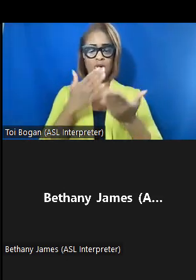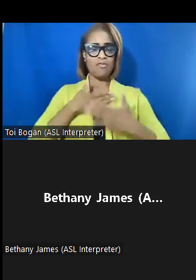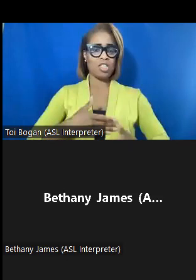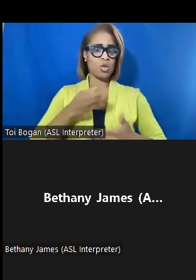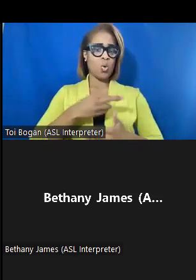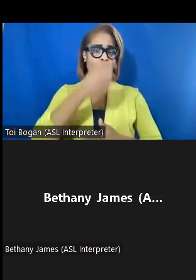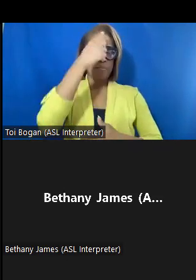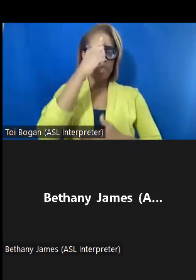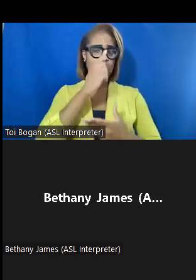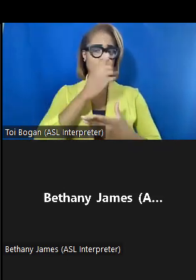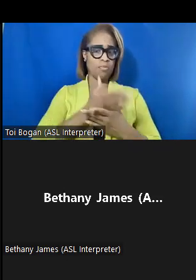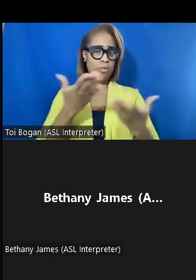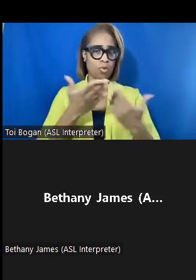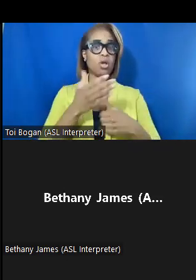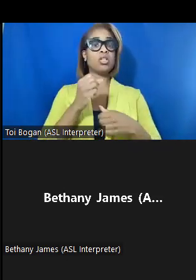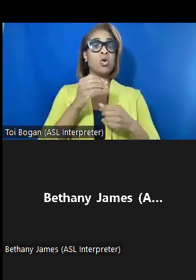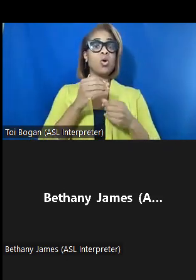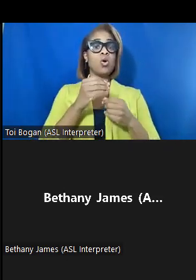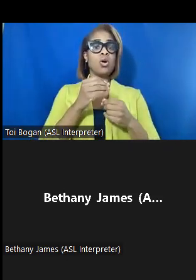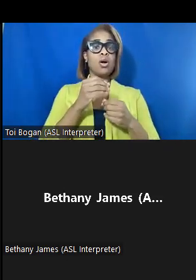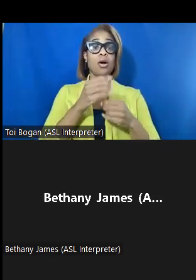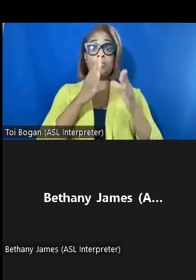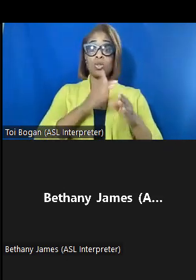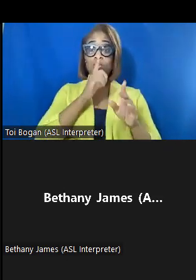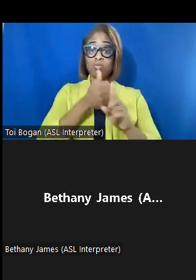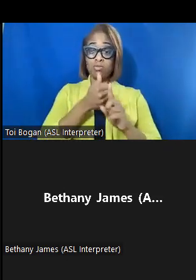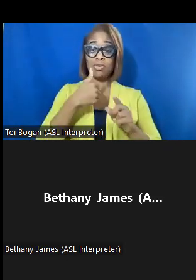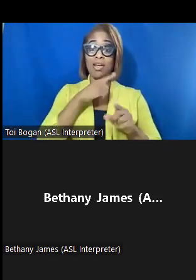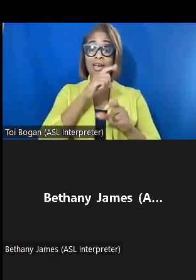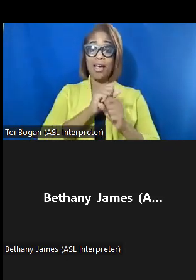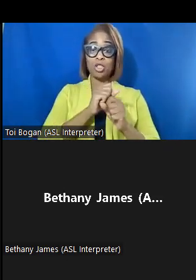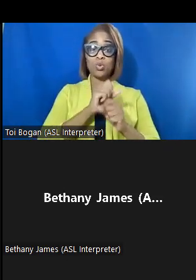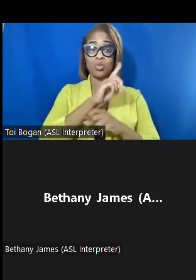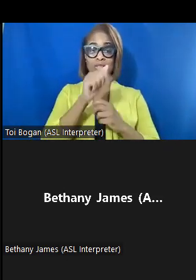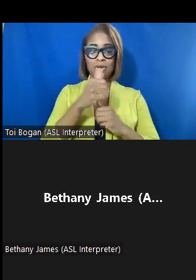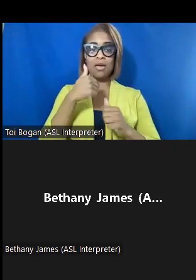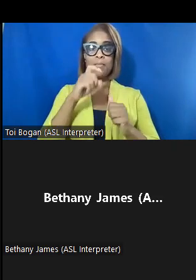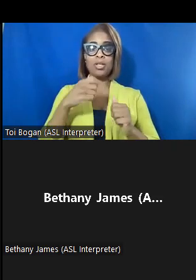So in order to be a person who has an actual disability, you have to have one or more physical or mental impairments.